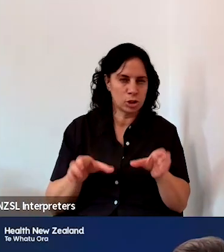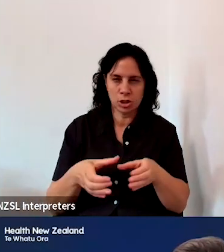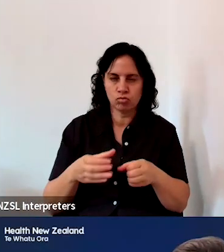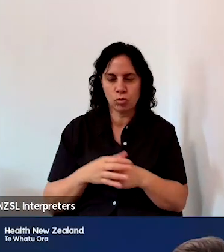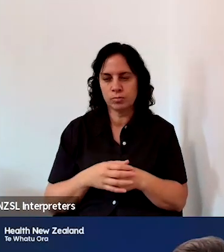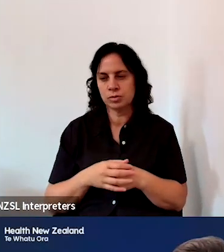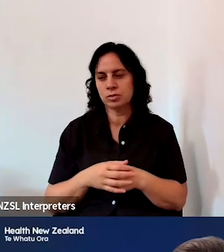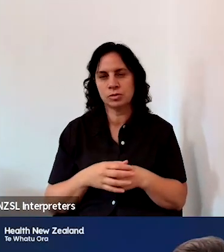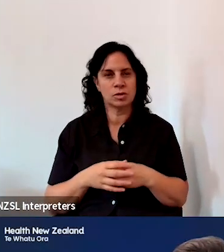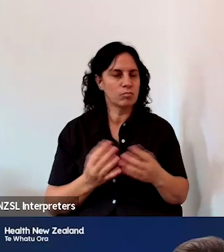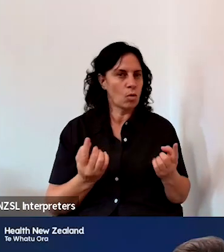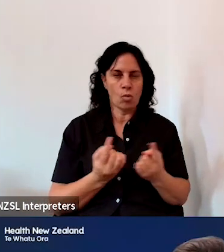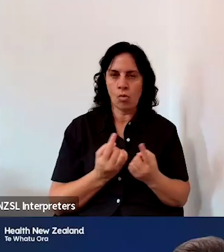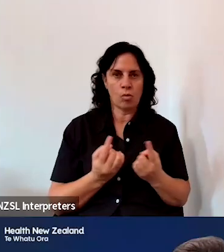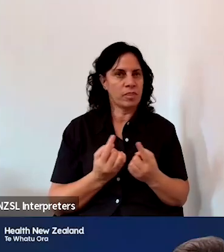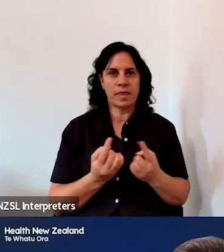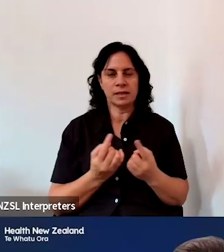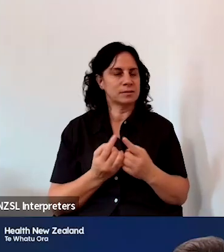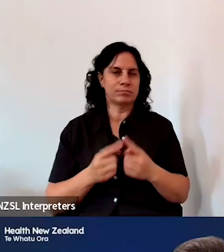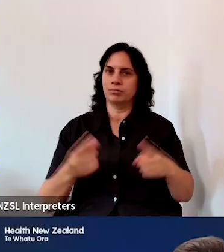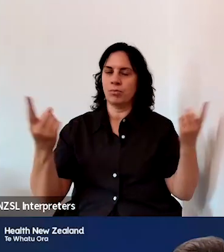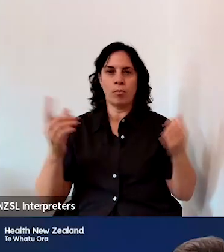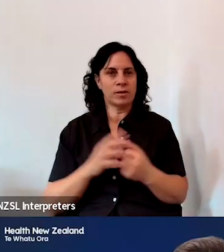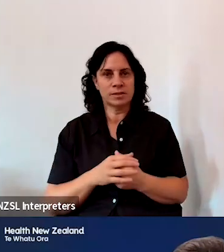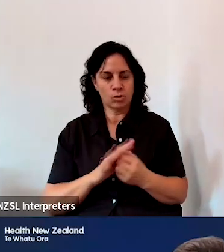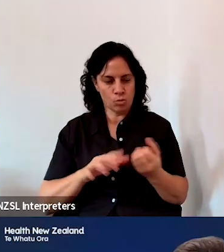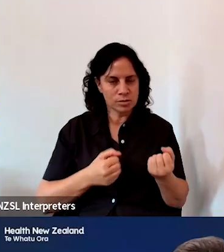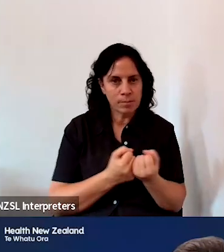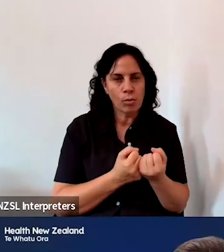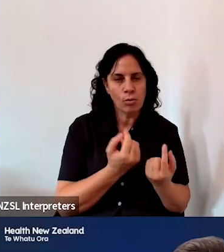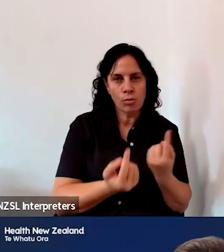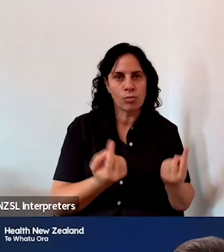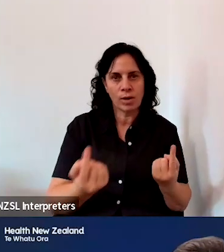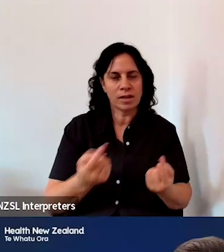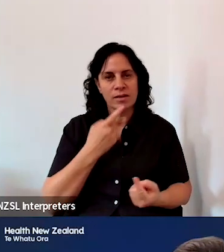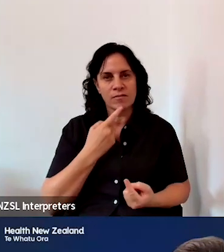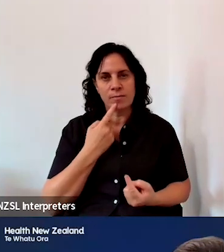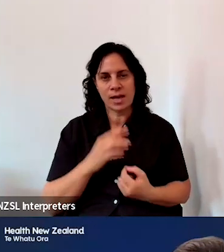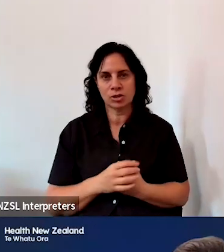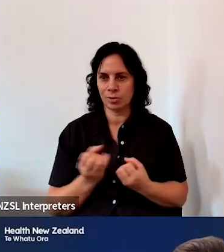counteract each other or things that amplify each other, you know, all of those, all of those kinds of questions.